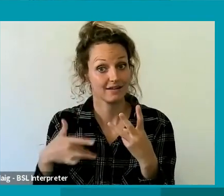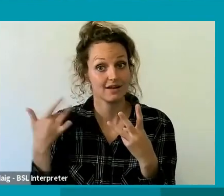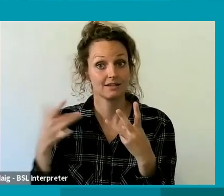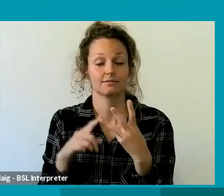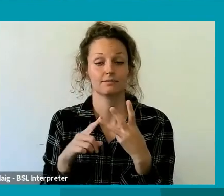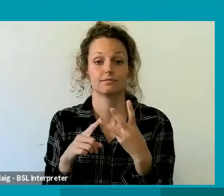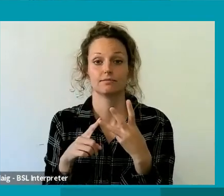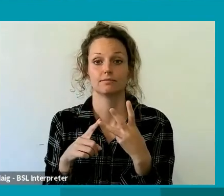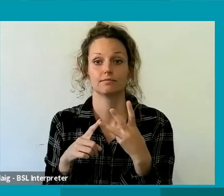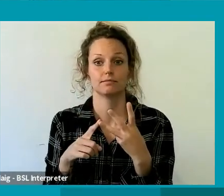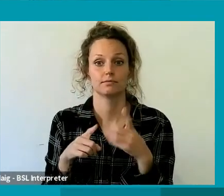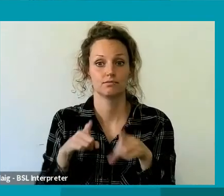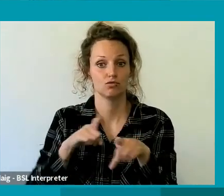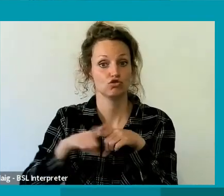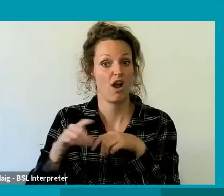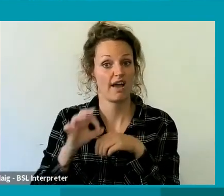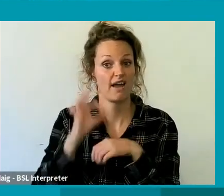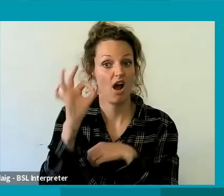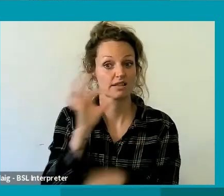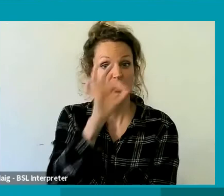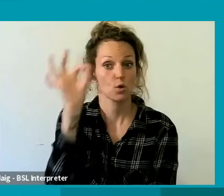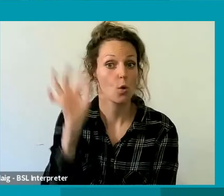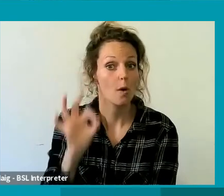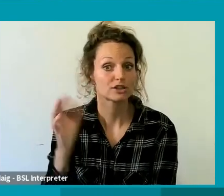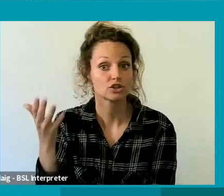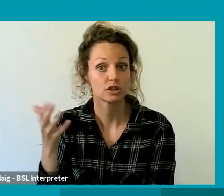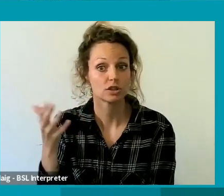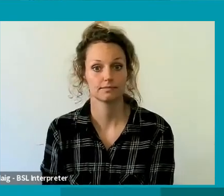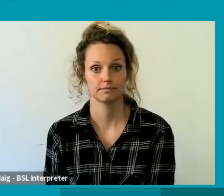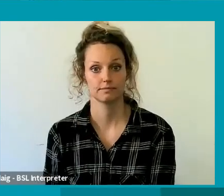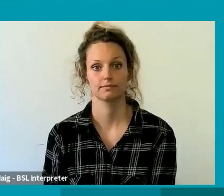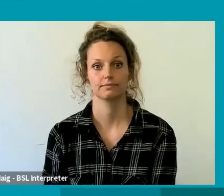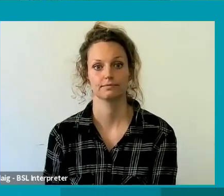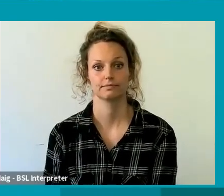Try posing a question, running a poll, sharing a story.